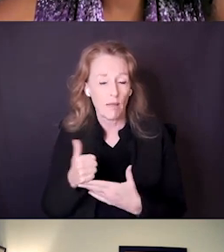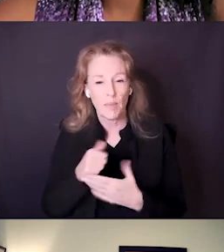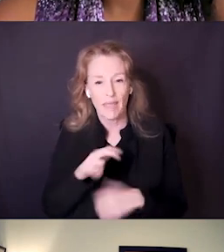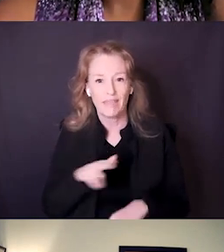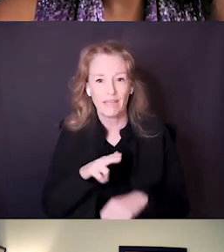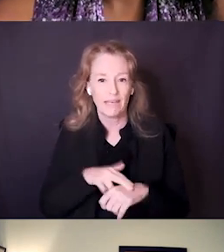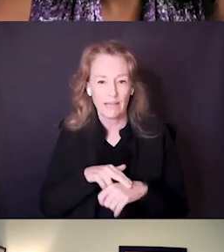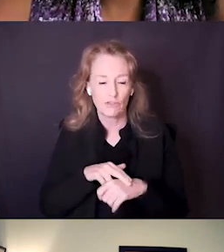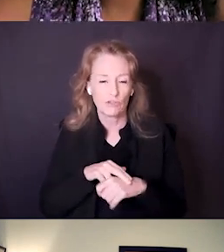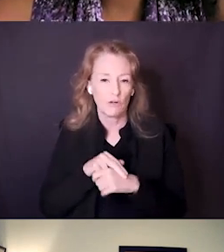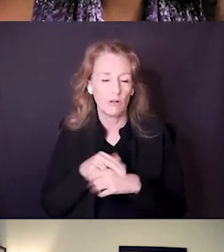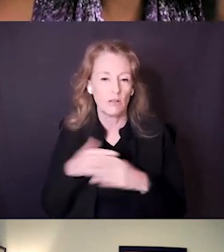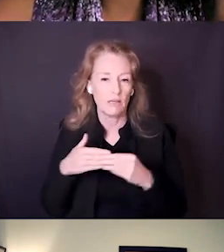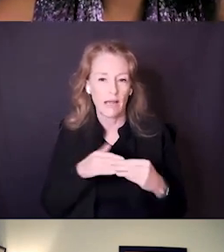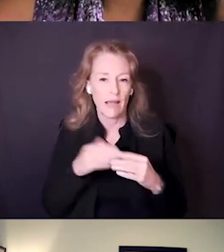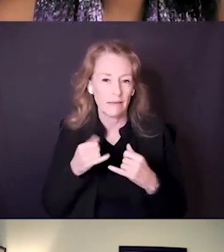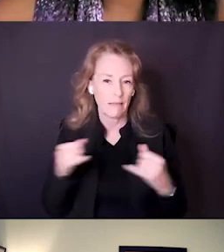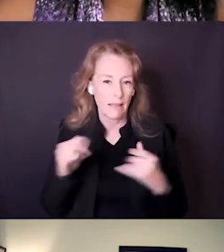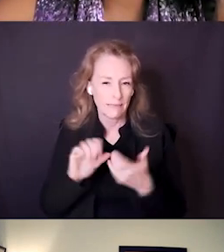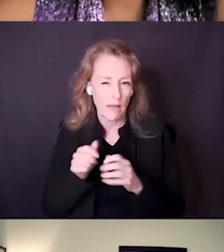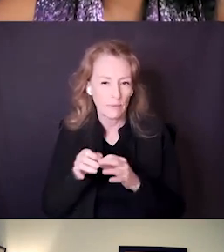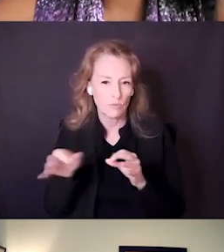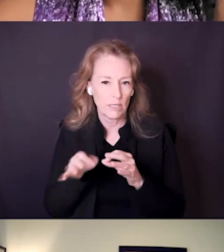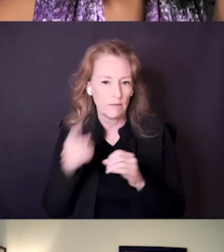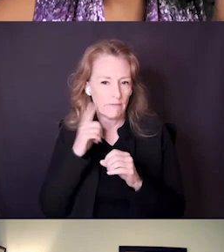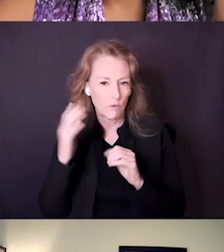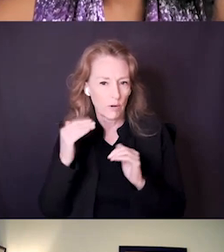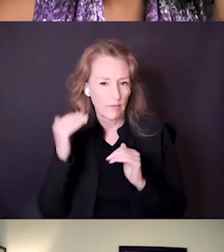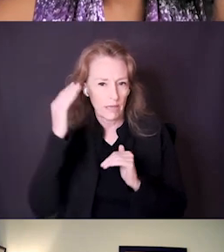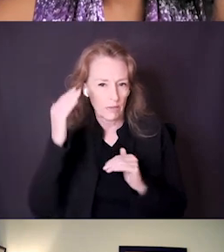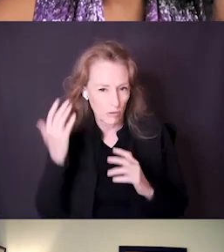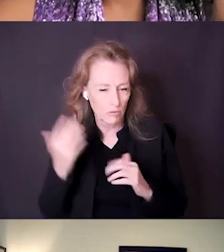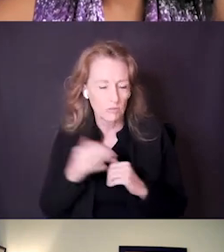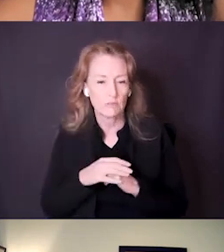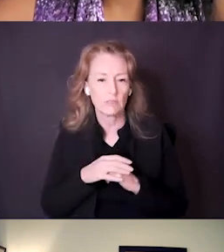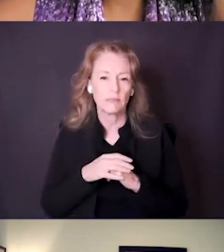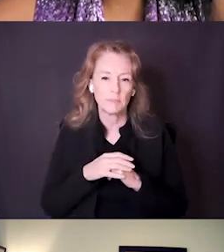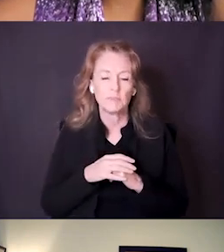UNIT FOR THE ADULT GUIDELINES AND IT IS A PRETTY RIGOROUS MODEL.